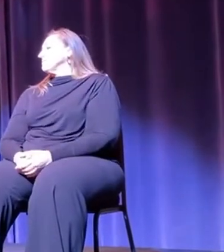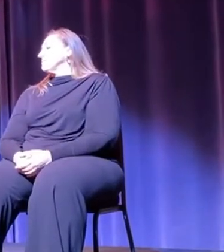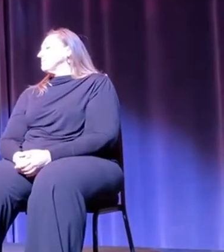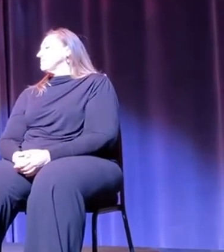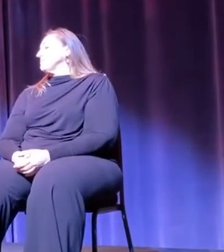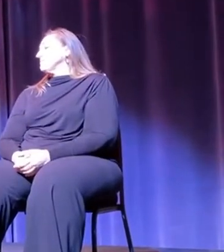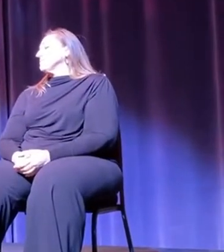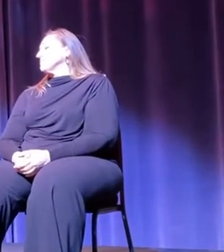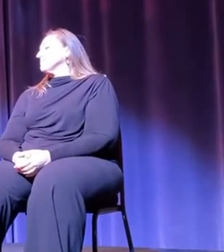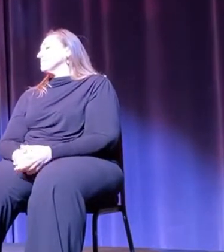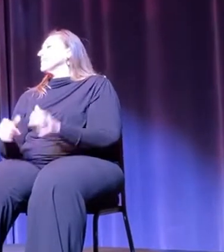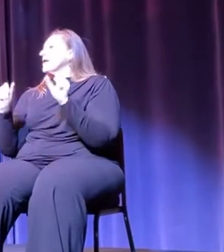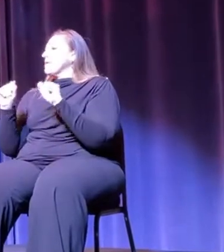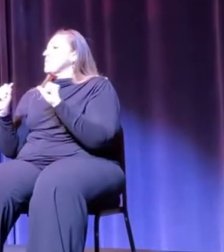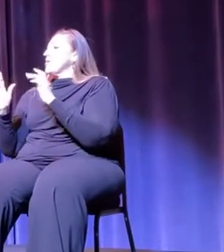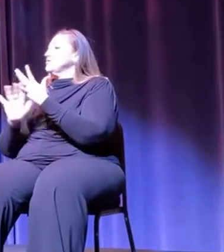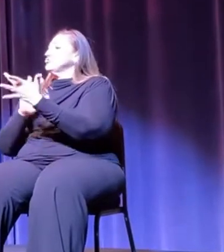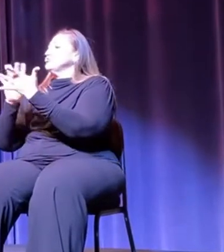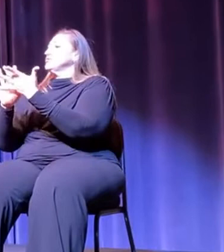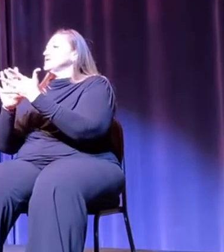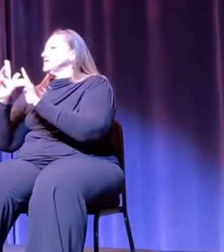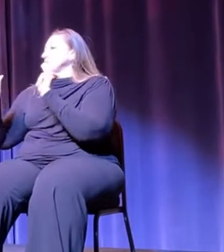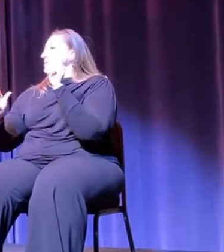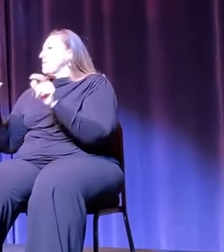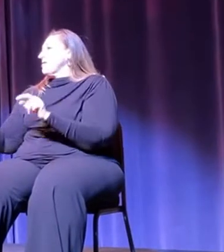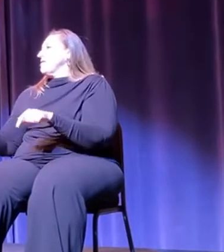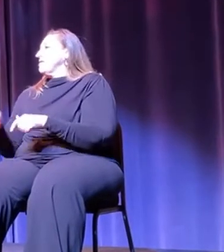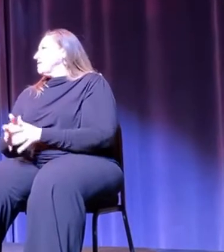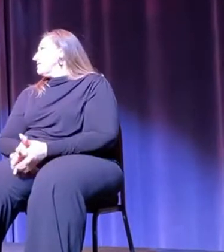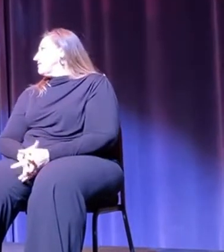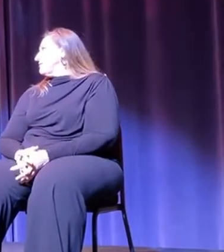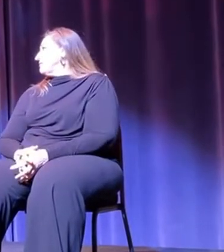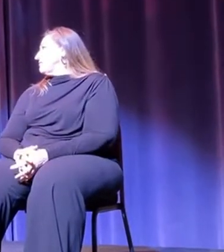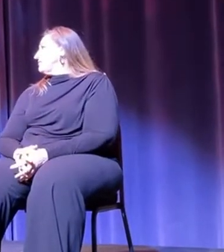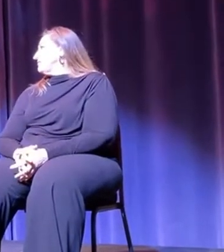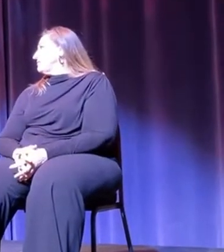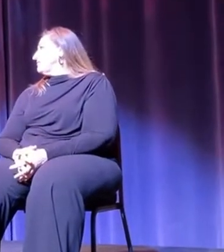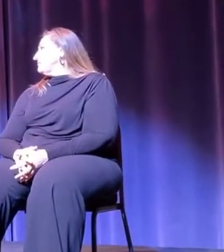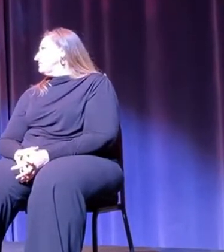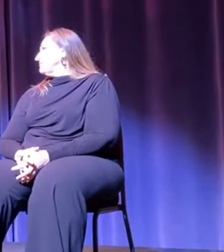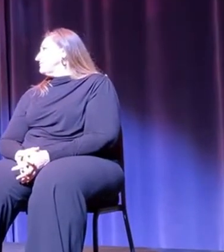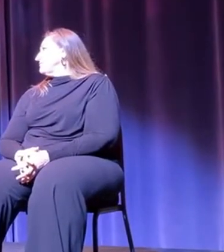can be a way to reach people and it's not that people don't care,